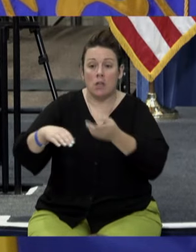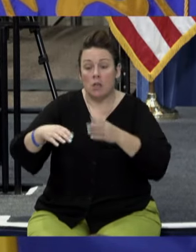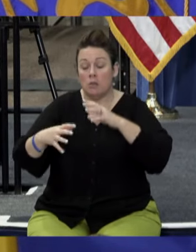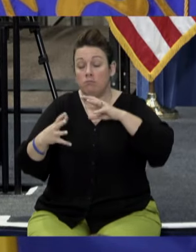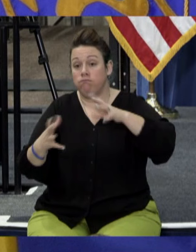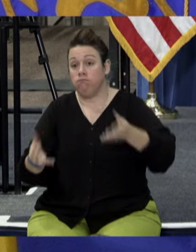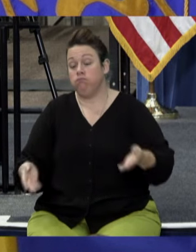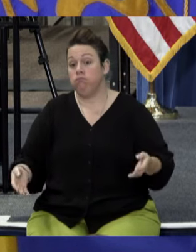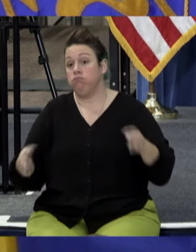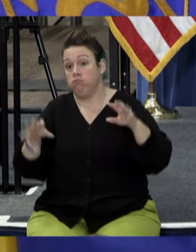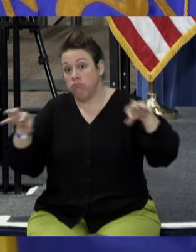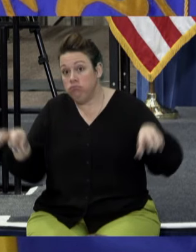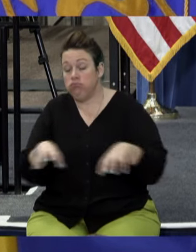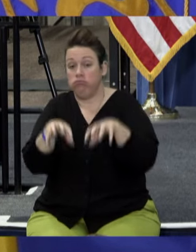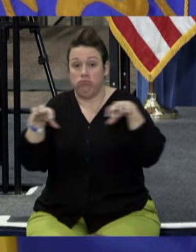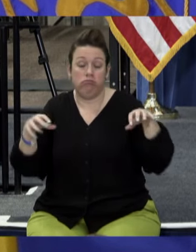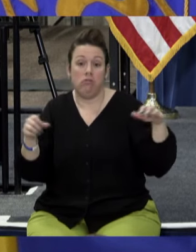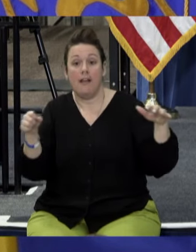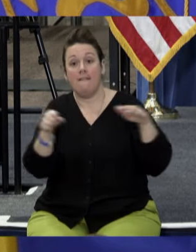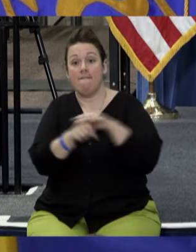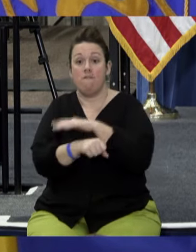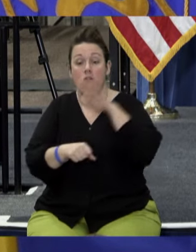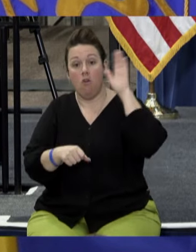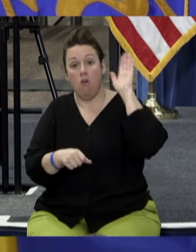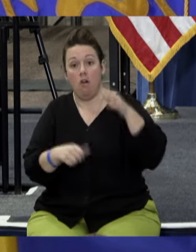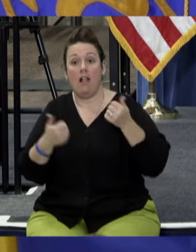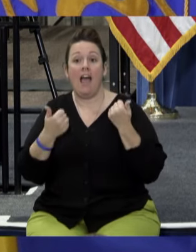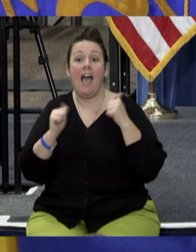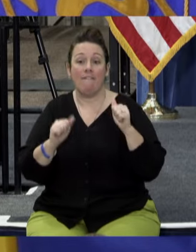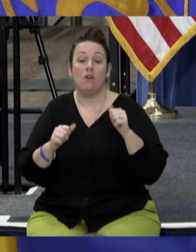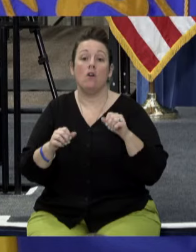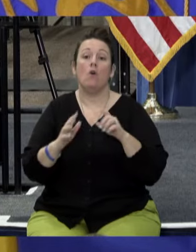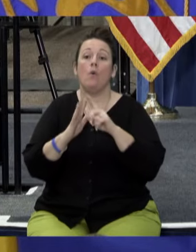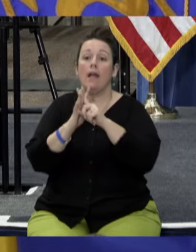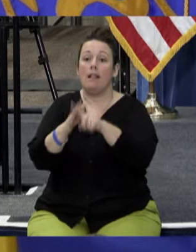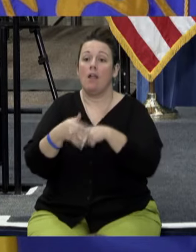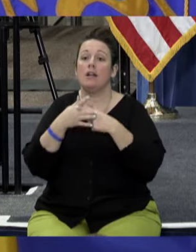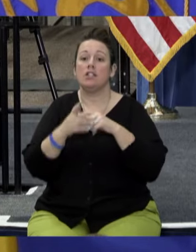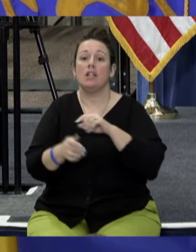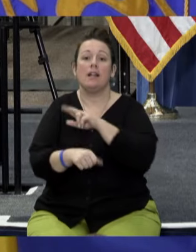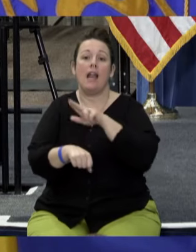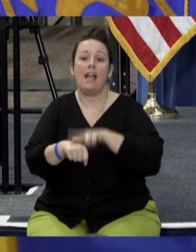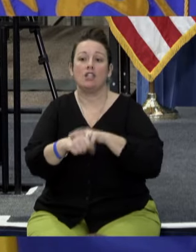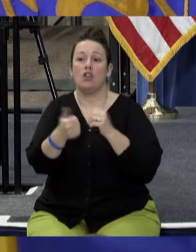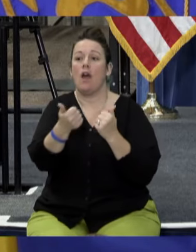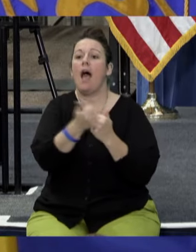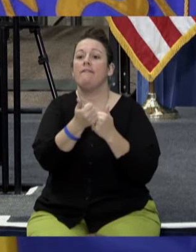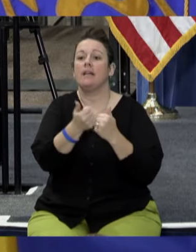2001 when we launched the National Advocacy Campaign, a nearly 15-year